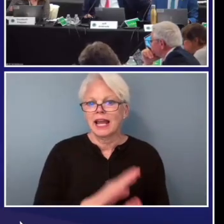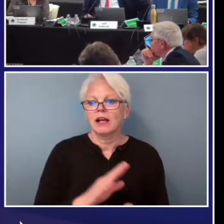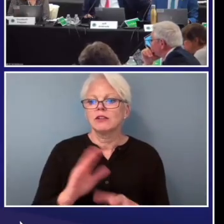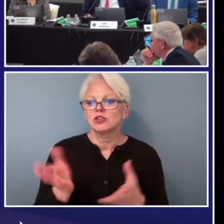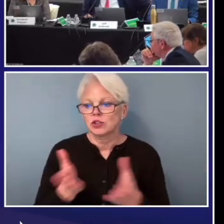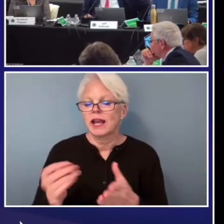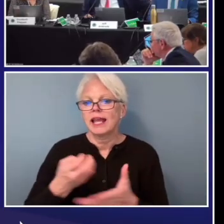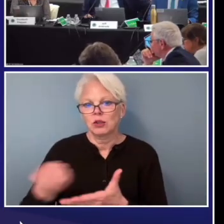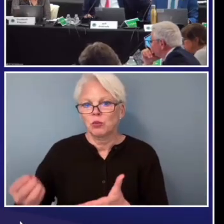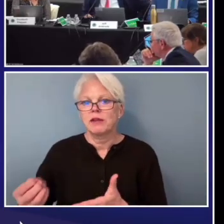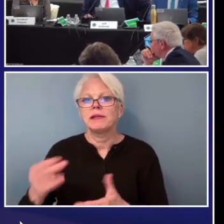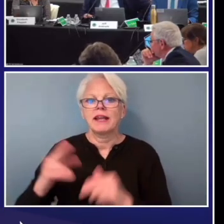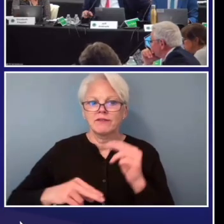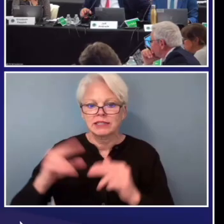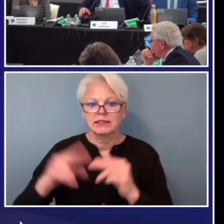its related trade or membership organization.